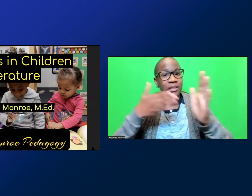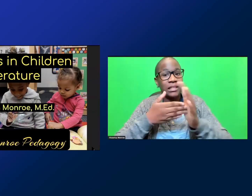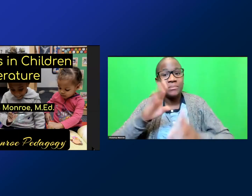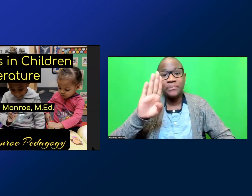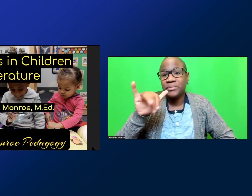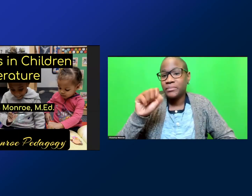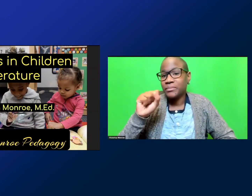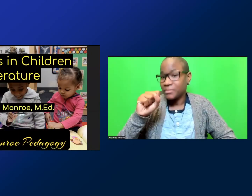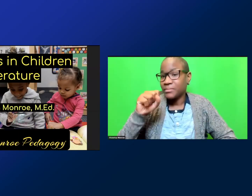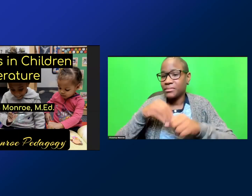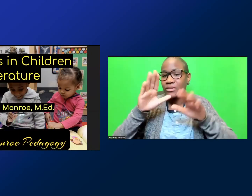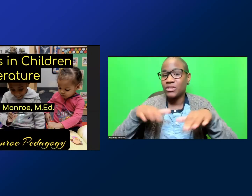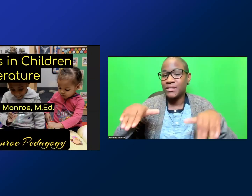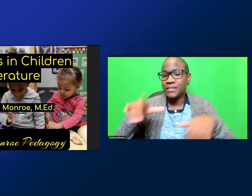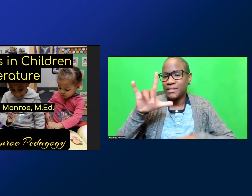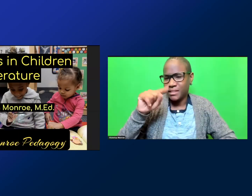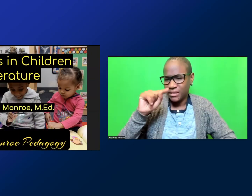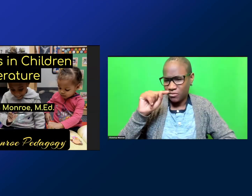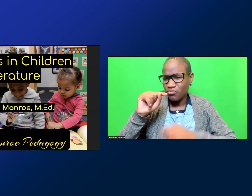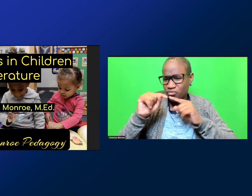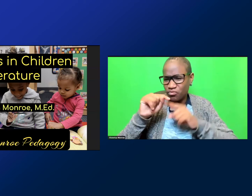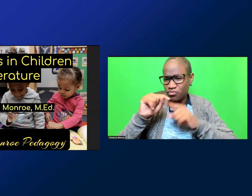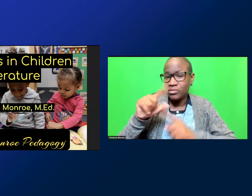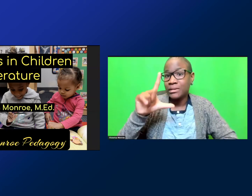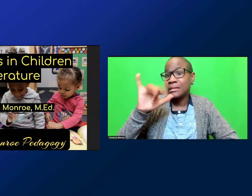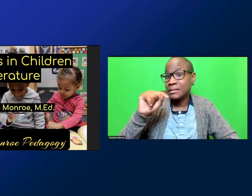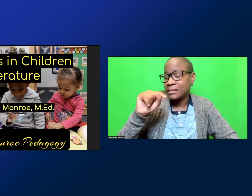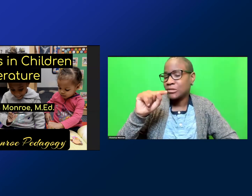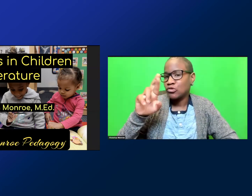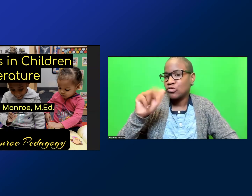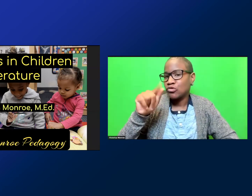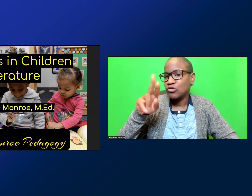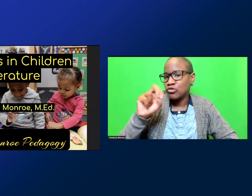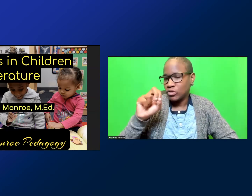today's topic is anti-bias in children's literature and i may abbreviate literature